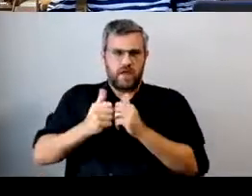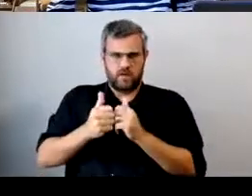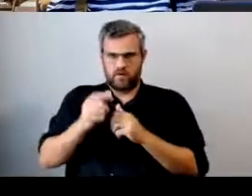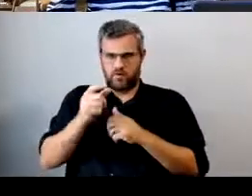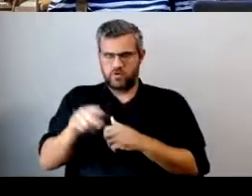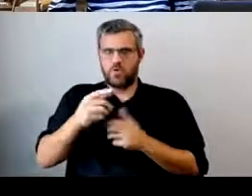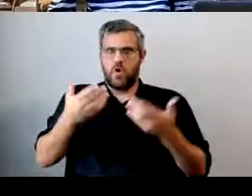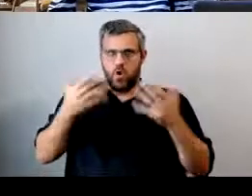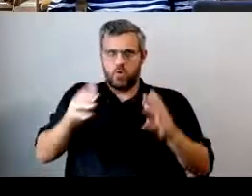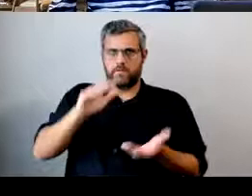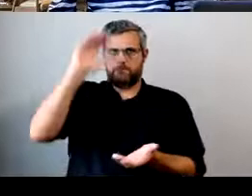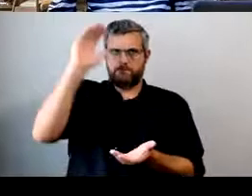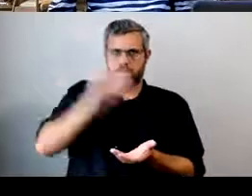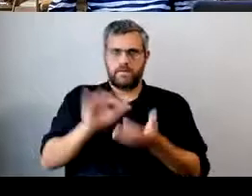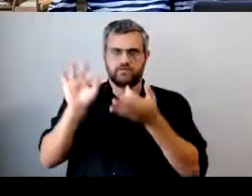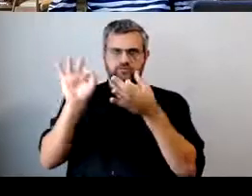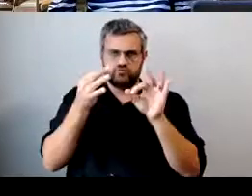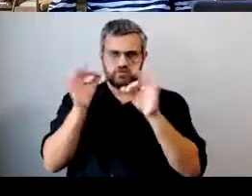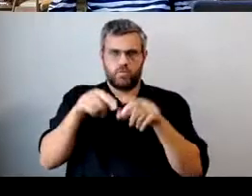distractions in a therapeutic environment?